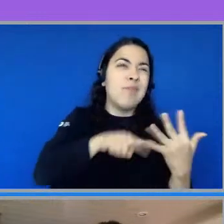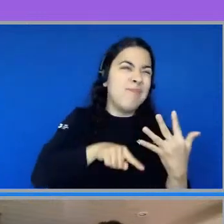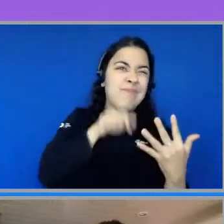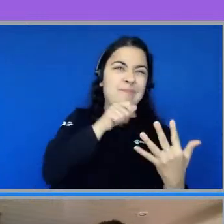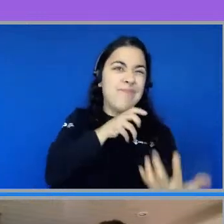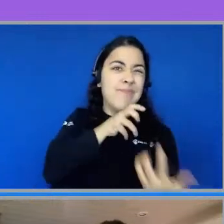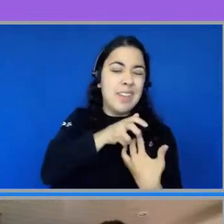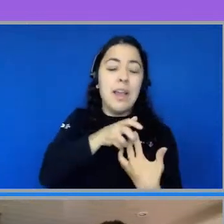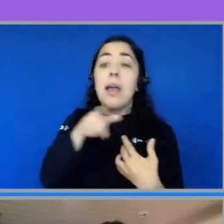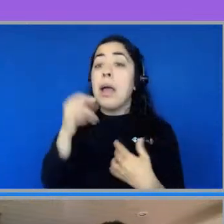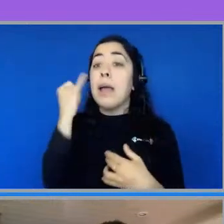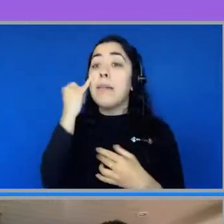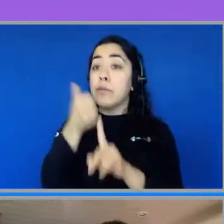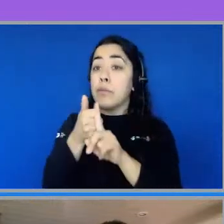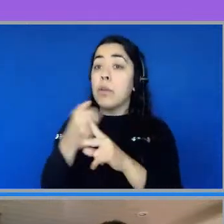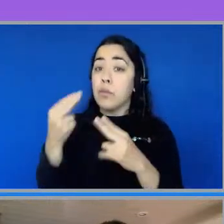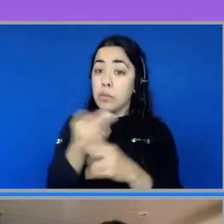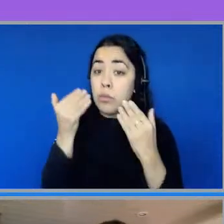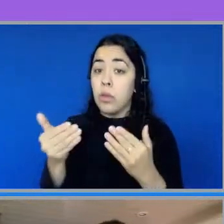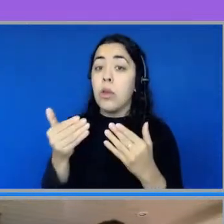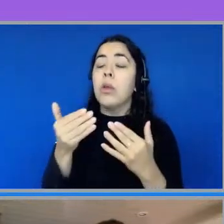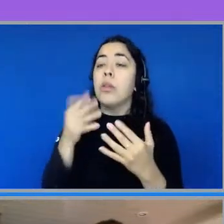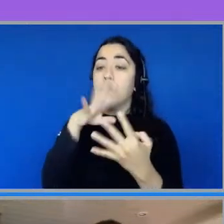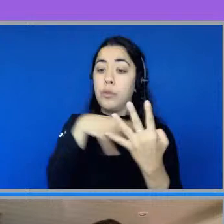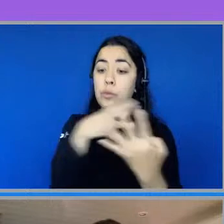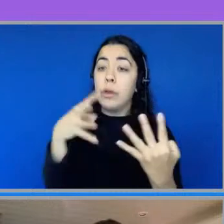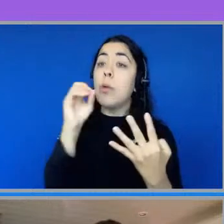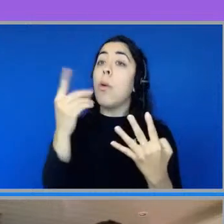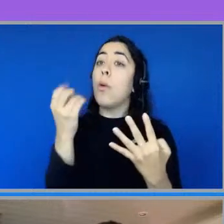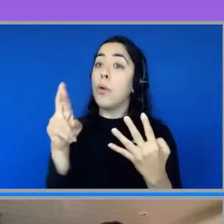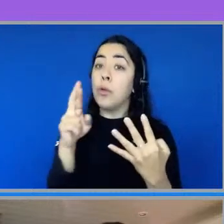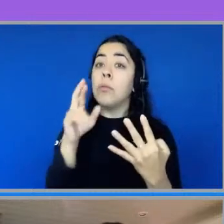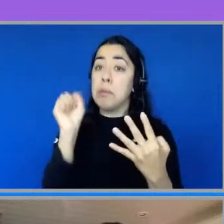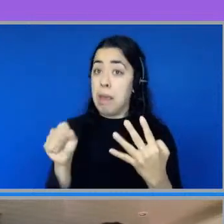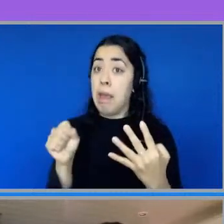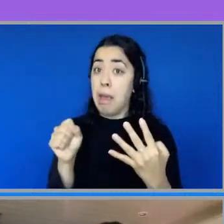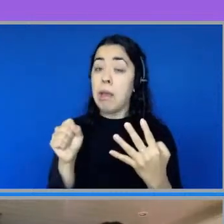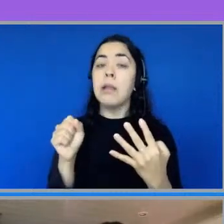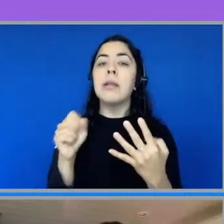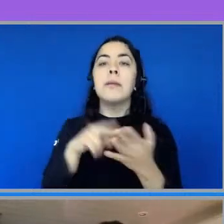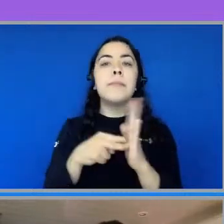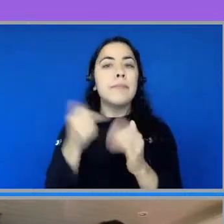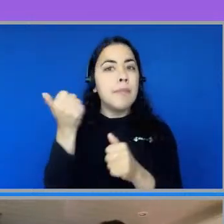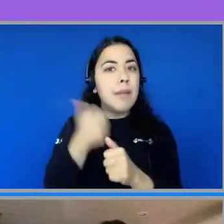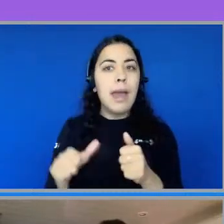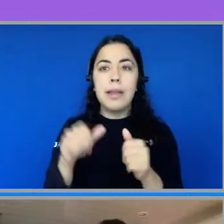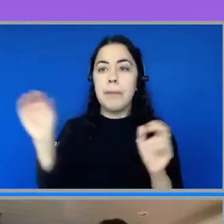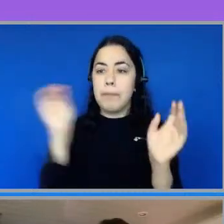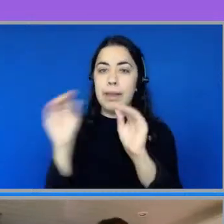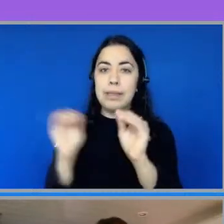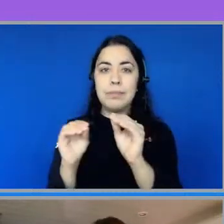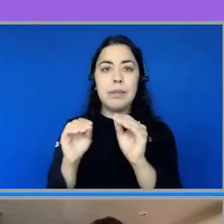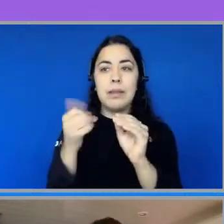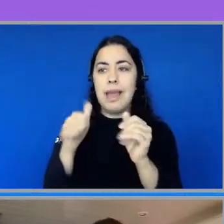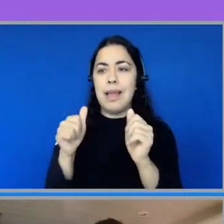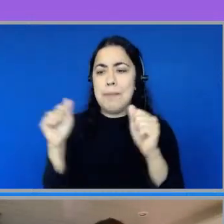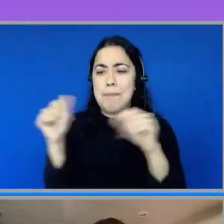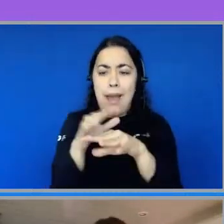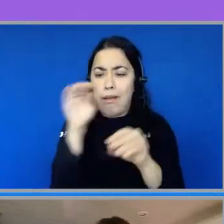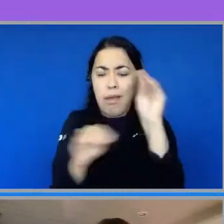possibilities. Now, if you use the grid order value, then any other placement or dense packing